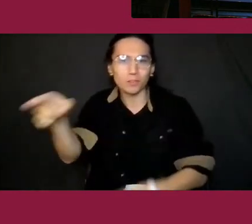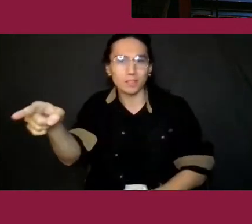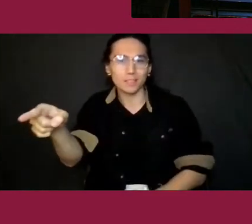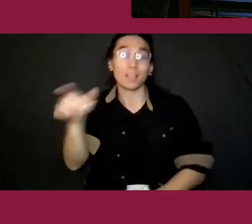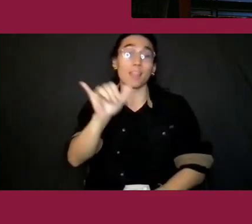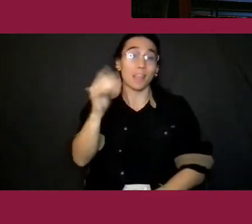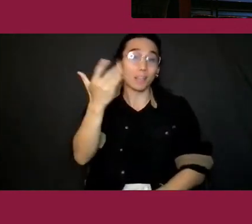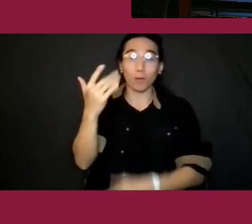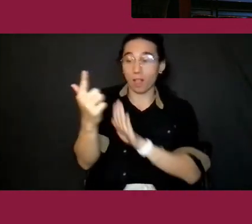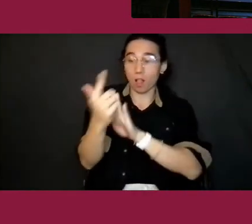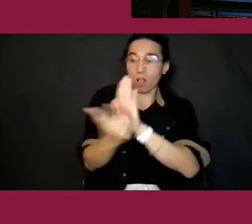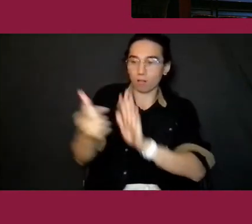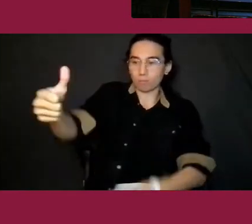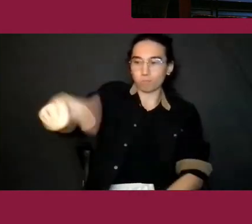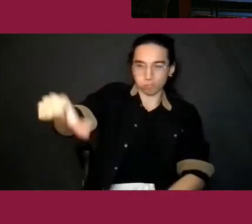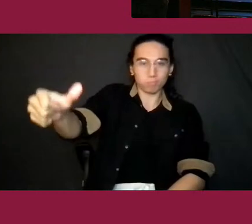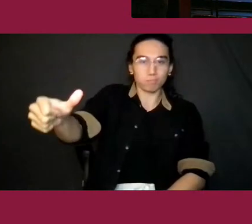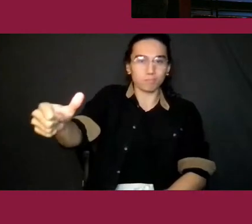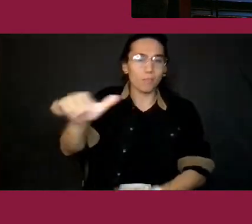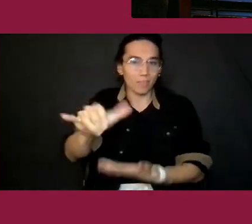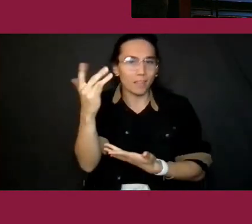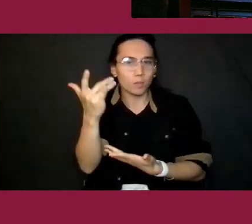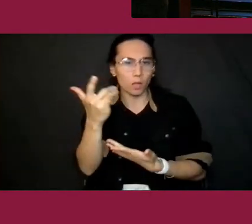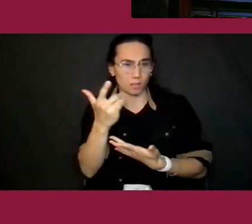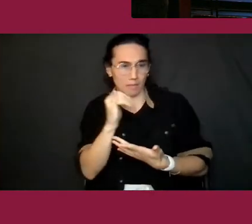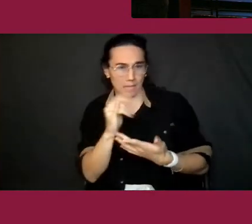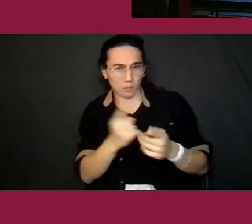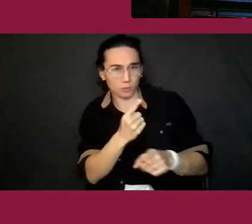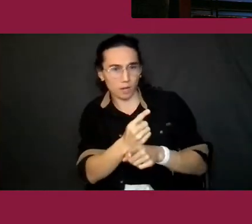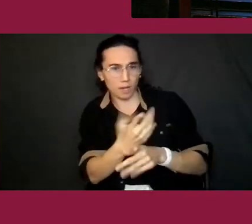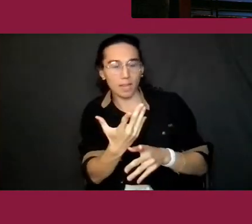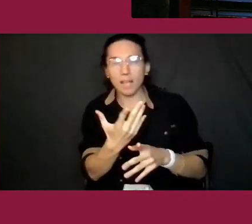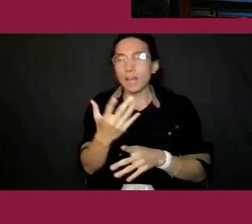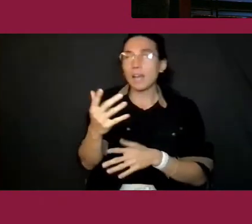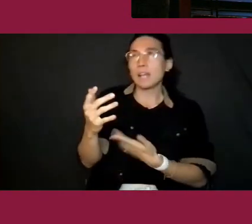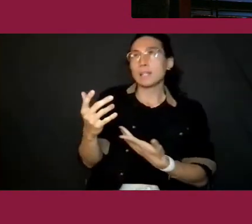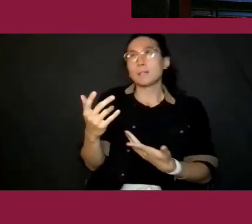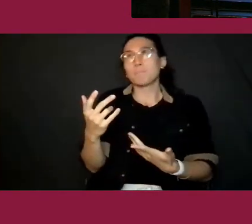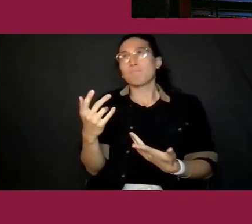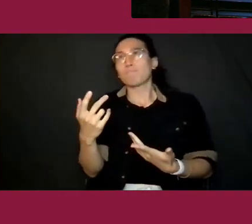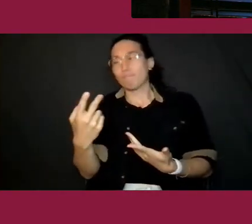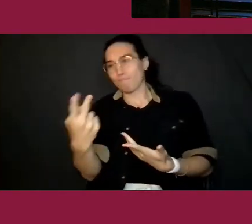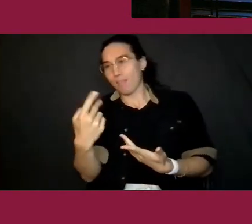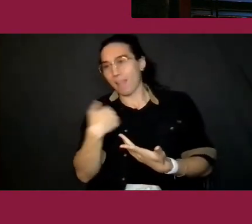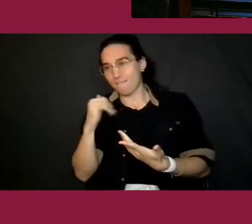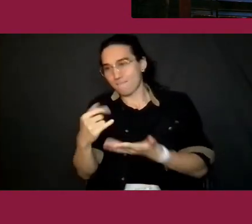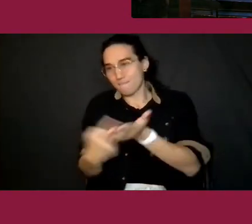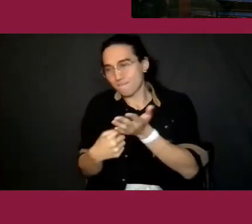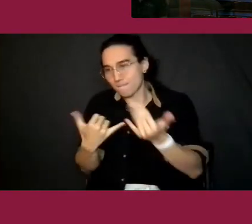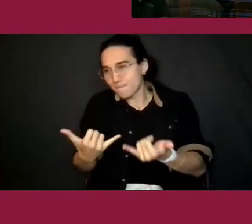I, We had this conversation today, and I don't believe that's the case at all.